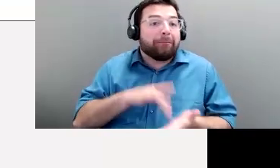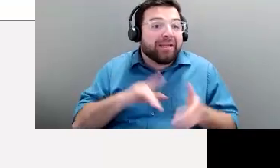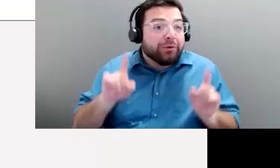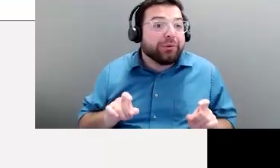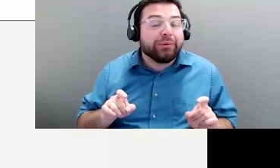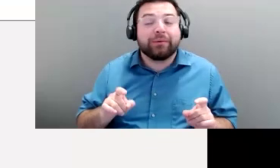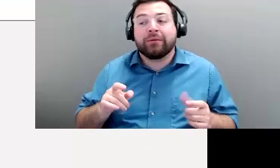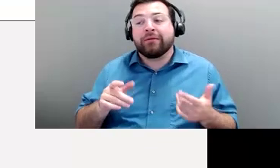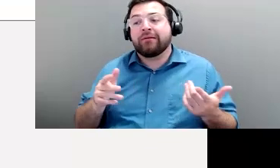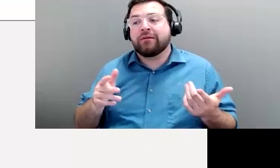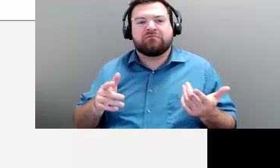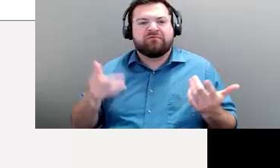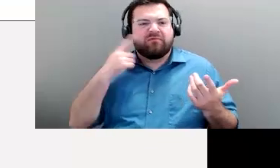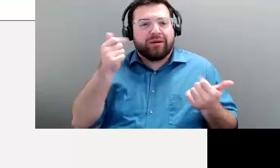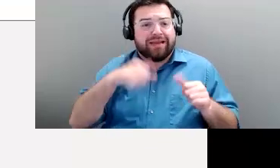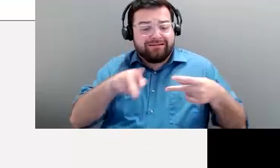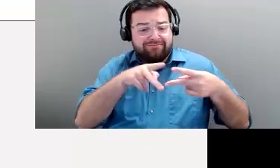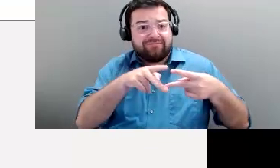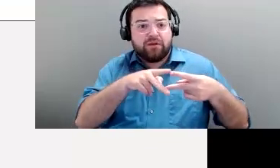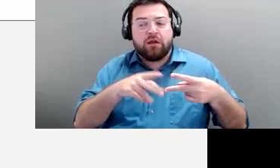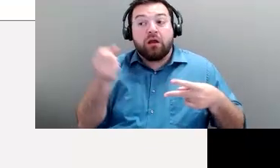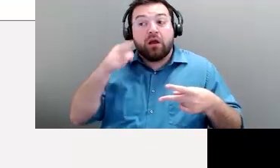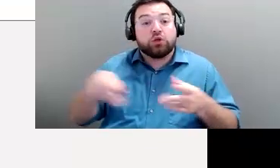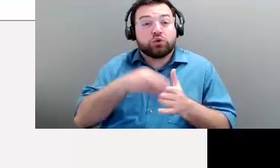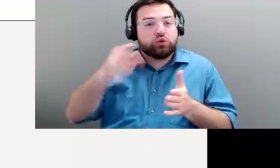For either of these, students don't receive a grade.